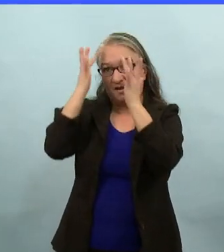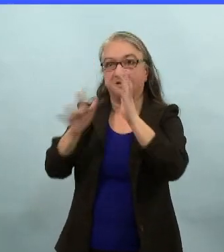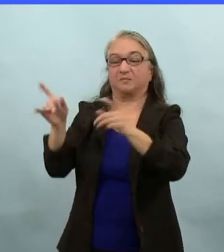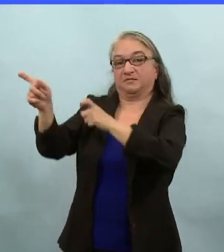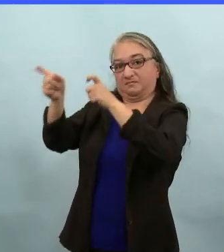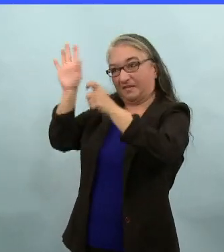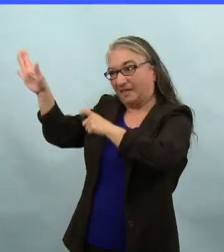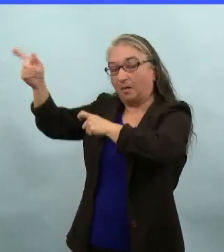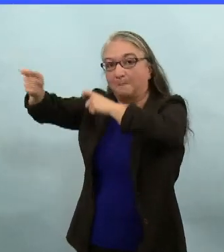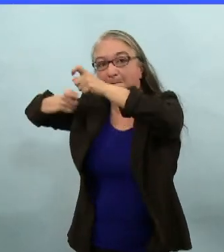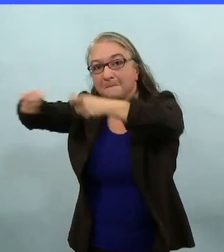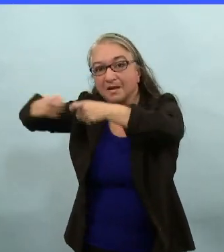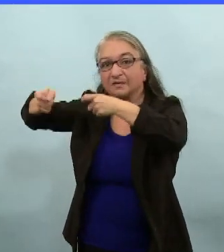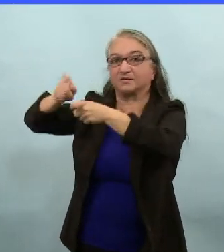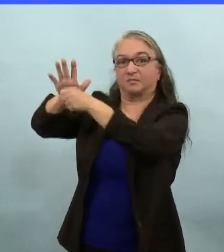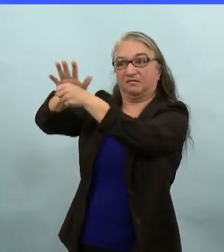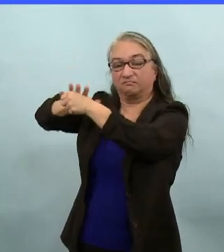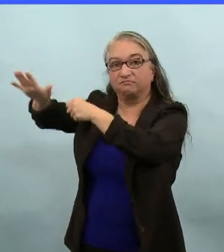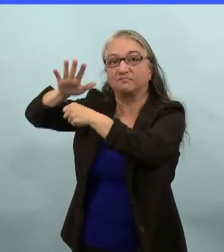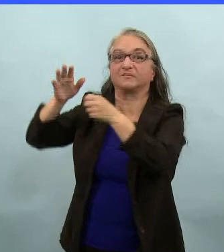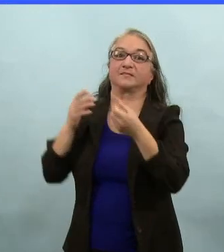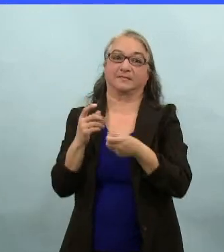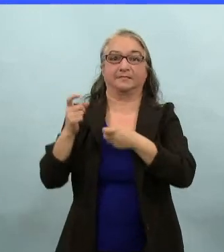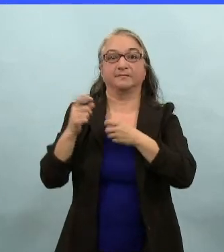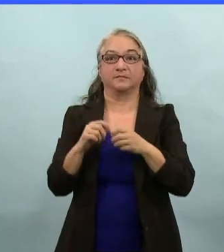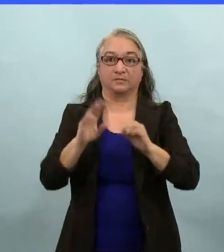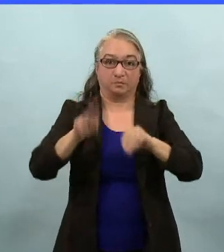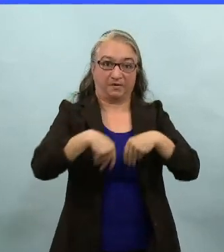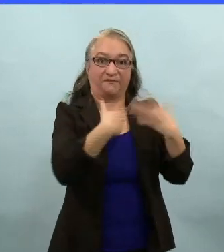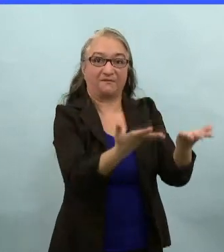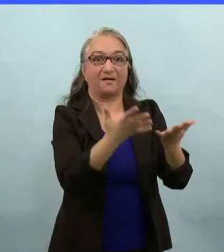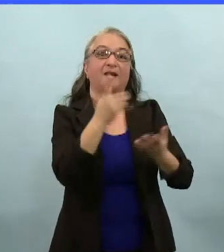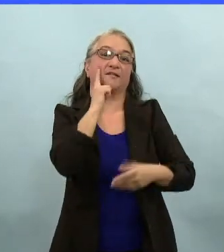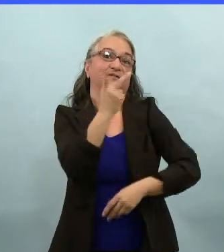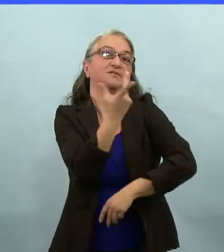this includes focusing on providing vaccines through additional appointments and shifting